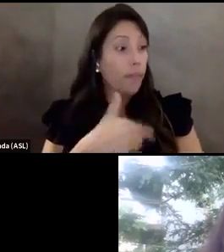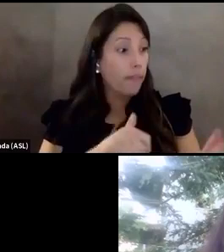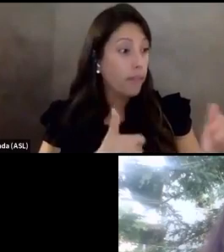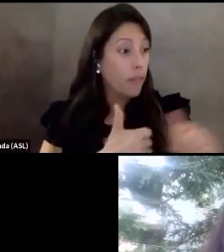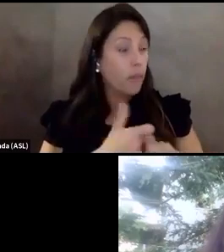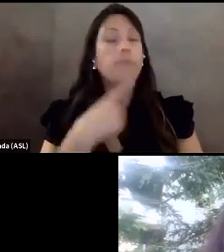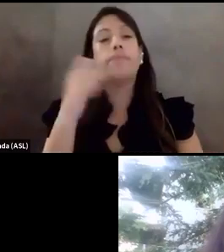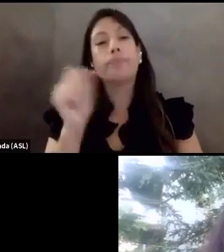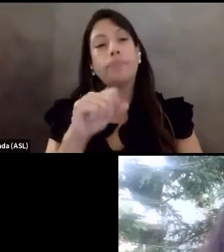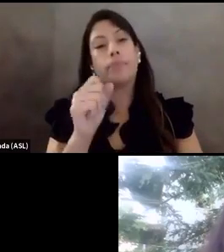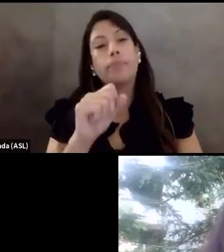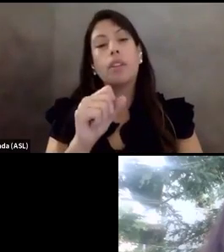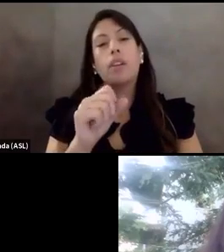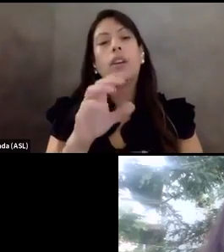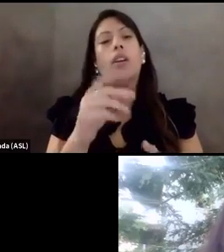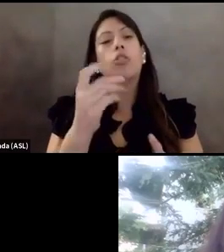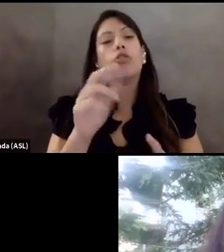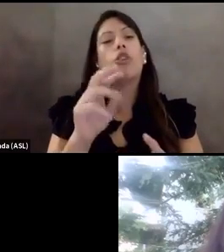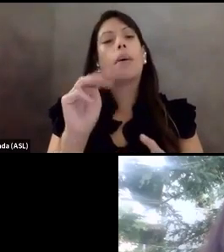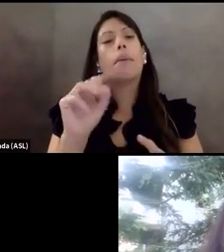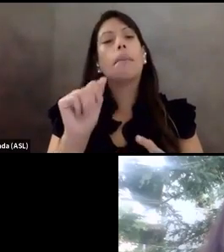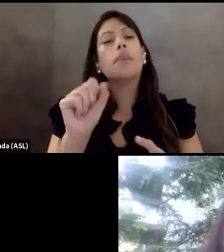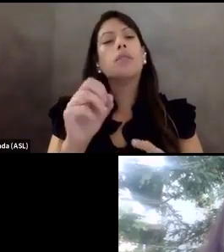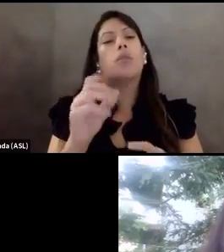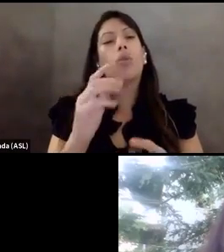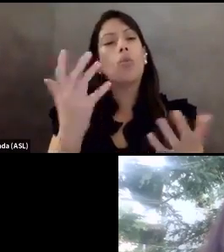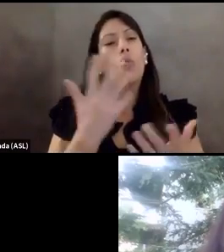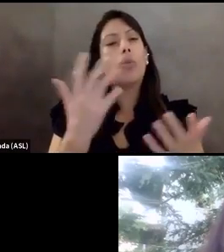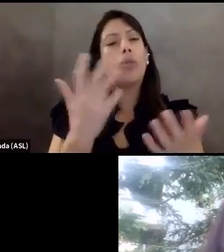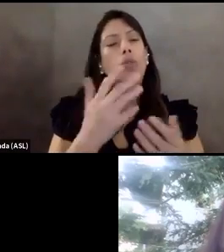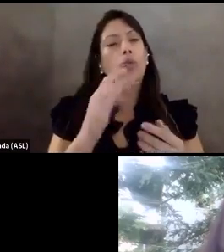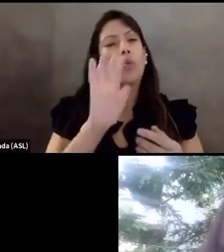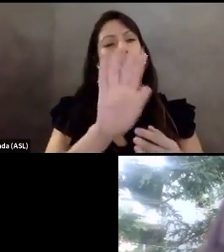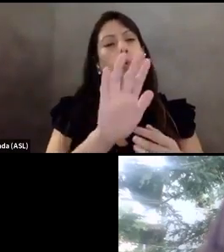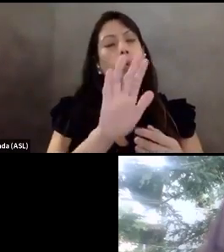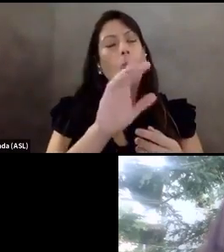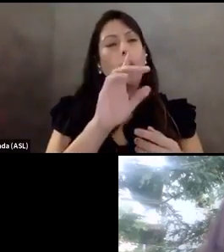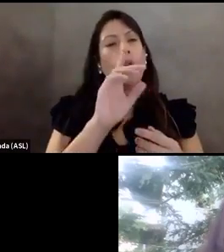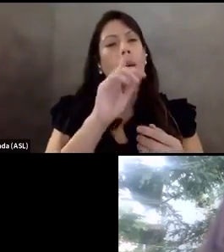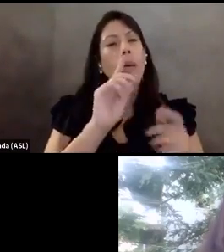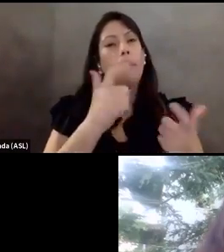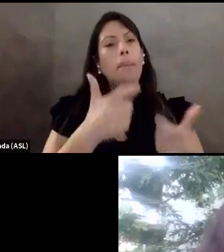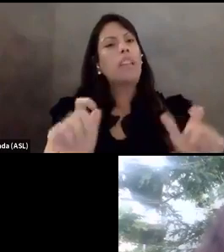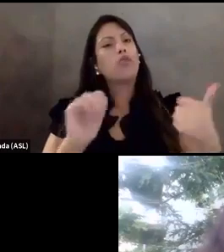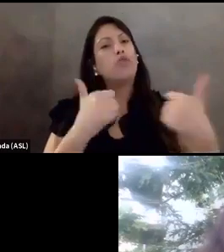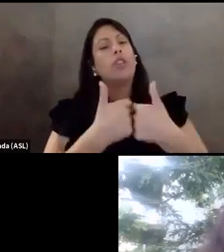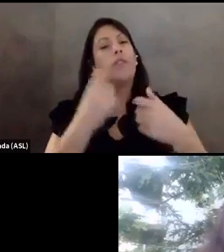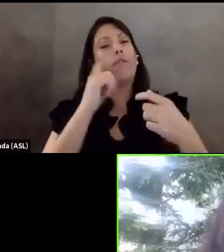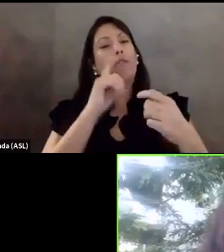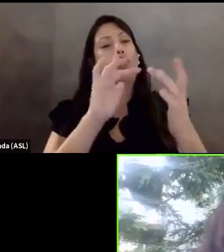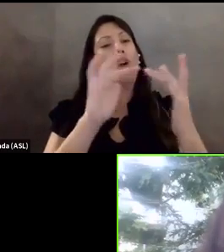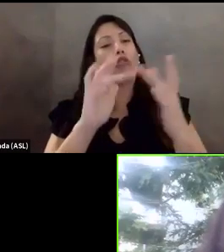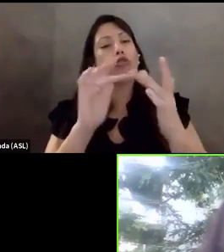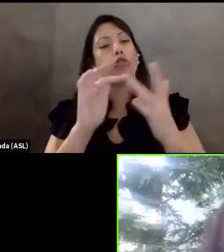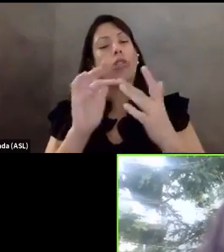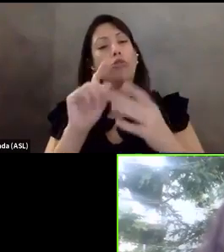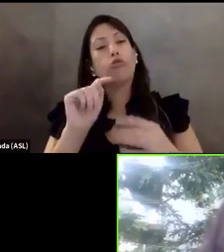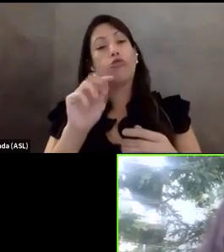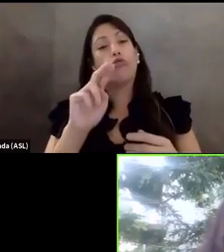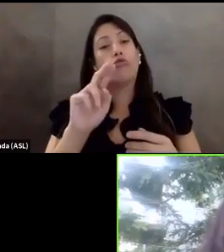Mase, I wanted to ask you what the biggest challenge has been with contact tracing. Yeah, I contact tracing is a really